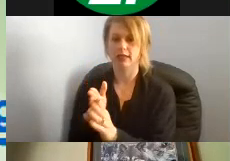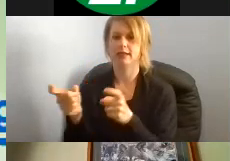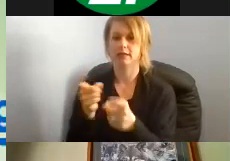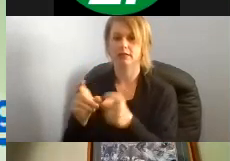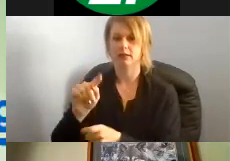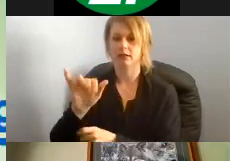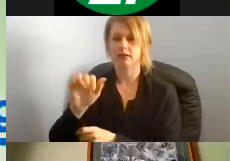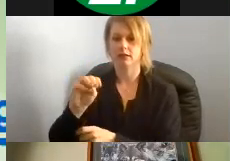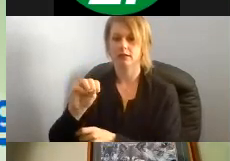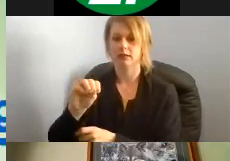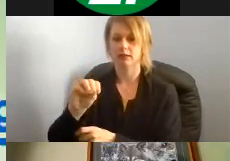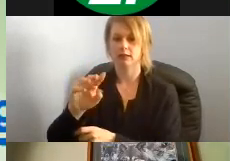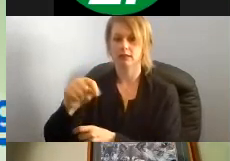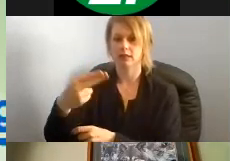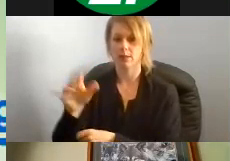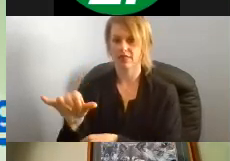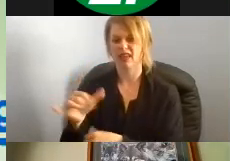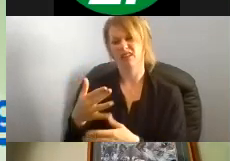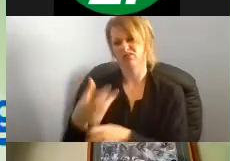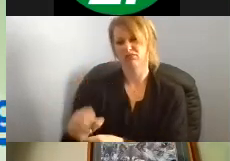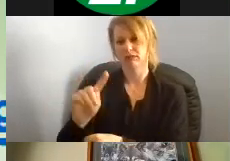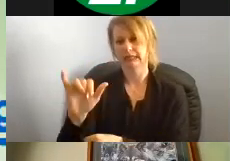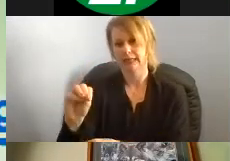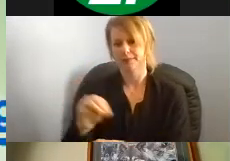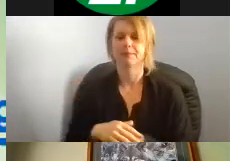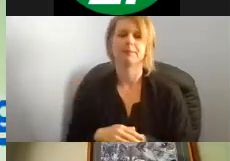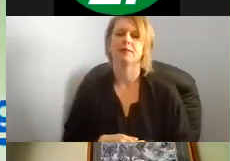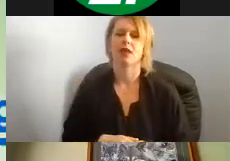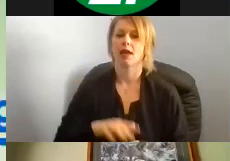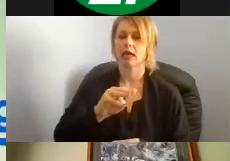also known as Tim. And you can utilize Molly Herrmann